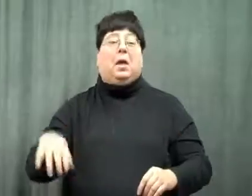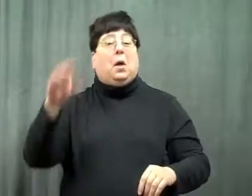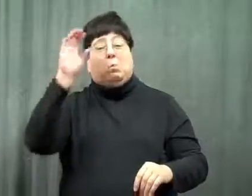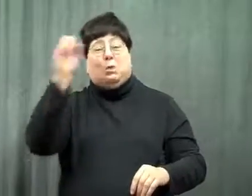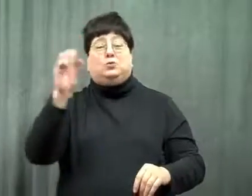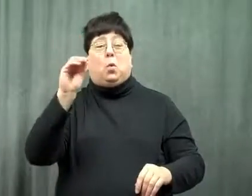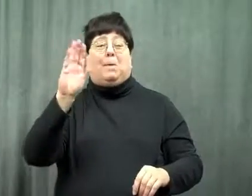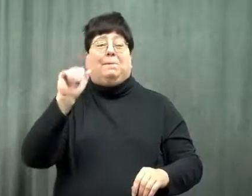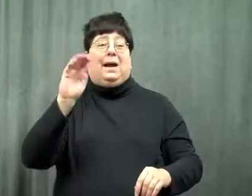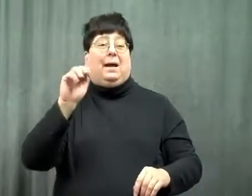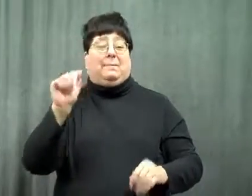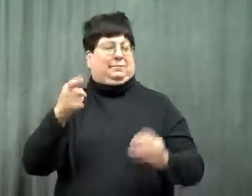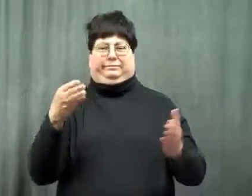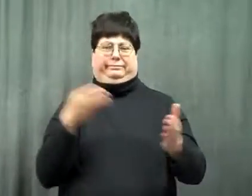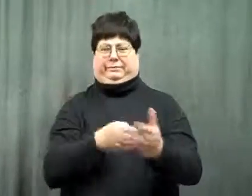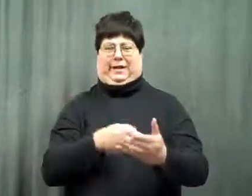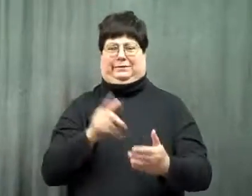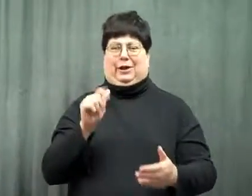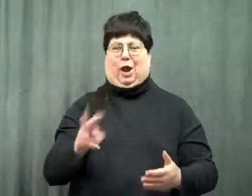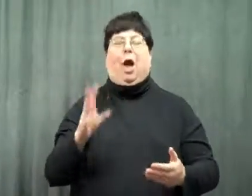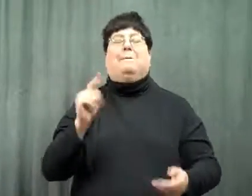President Obama is against this new law,